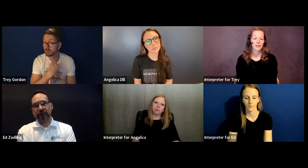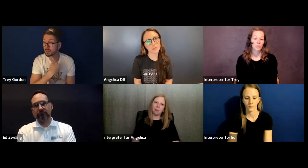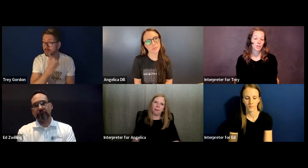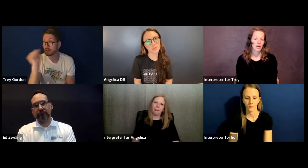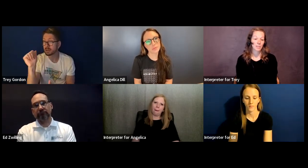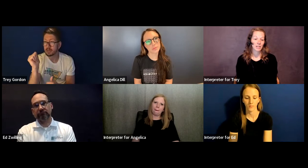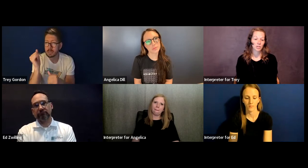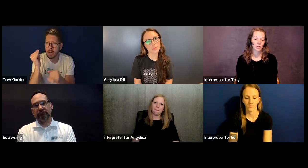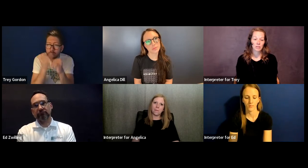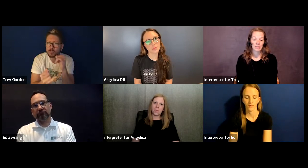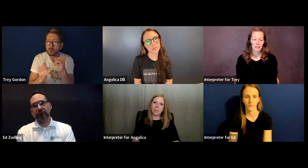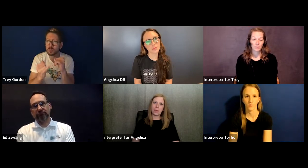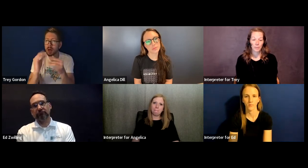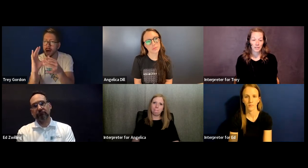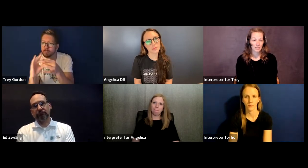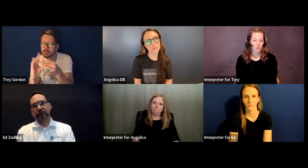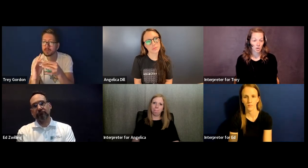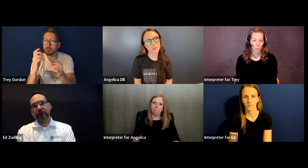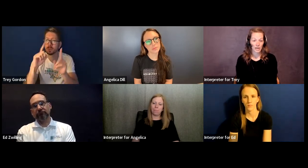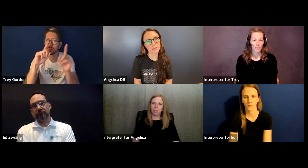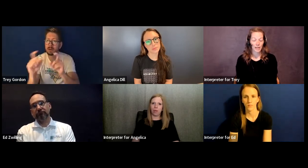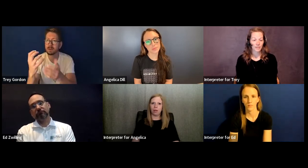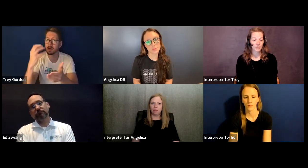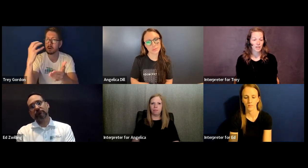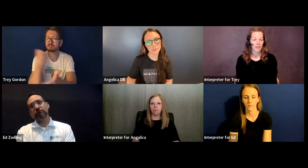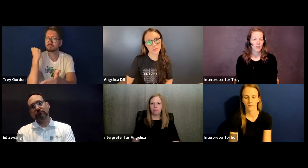we're just trying to make do but just opening it up again if there's any